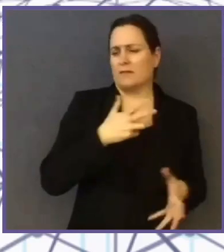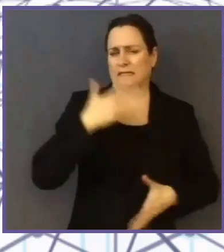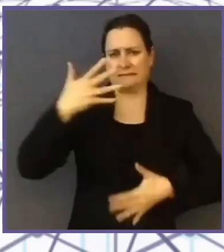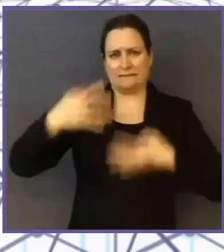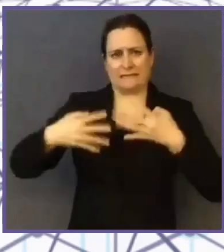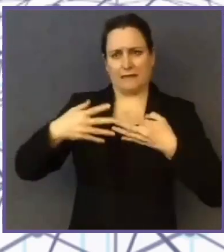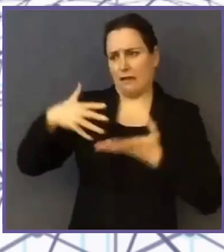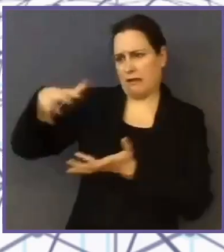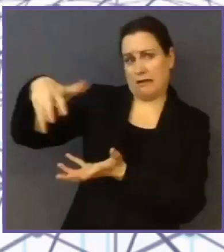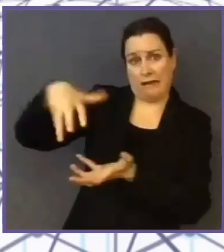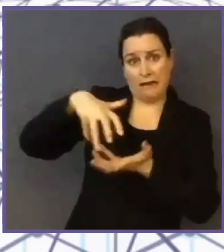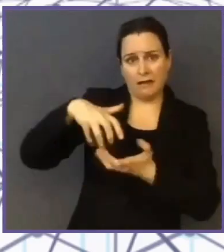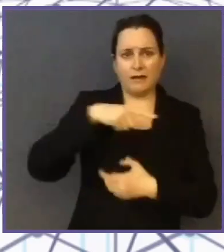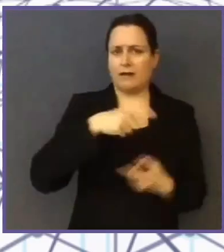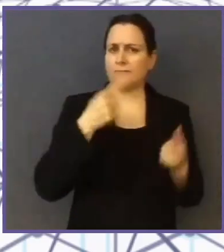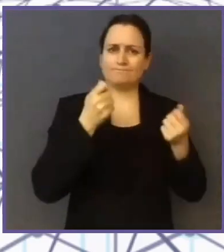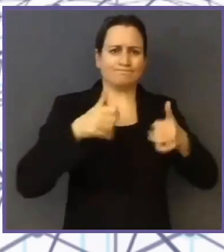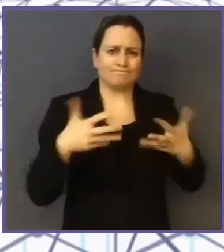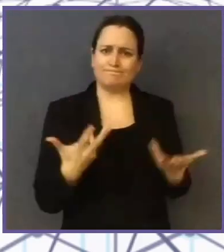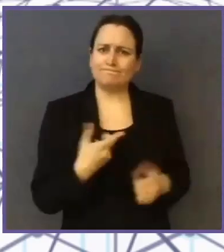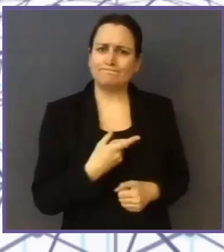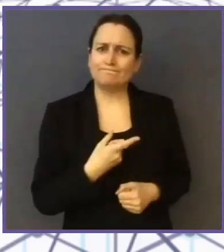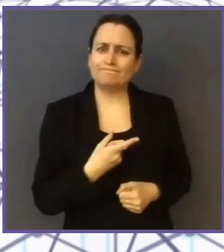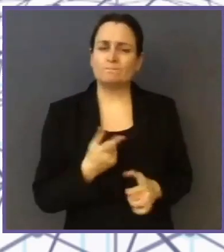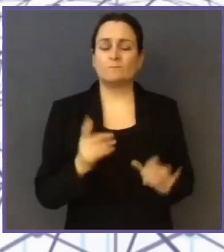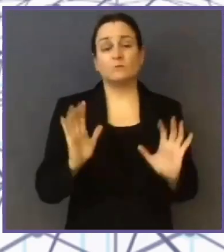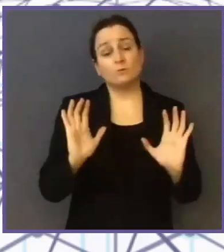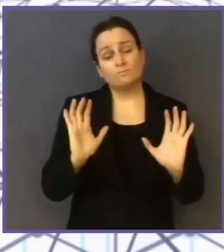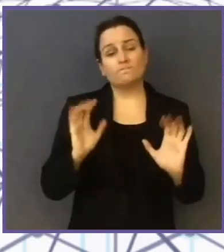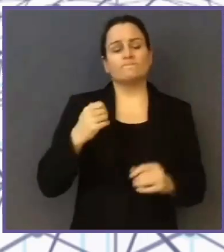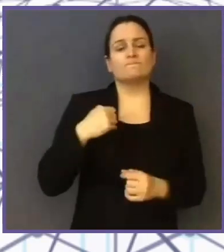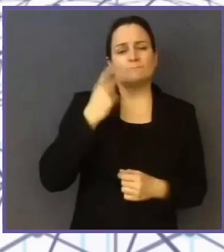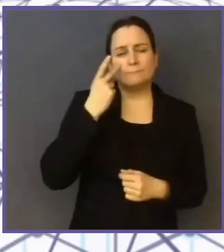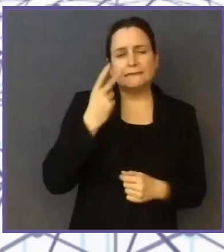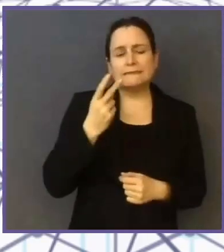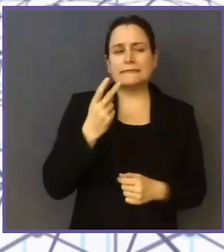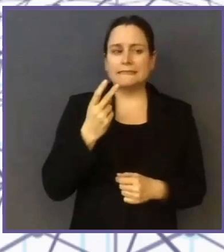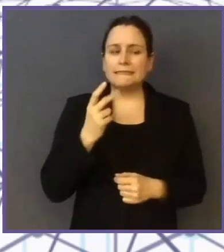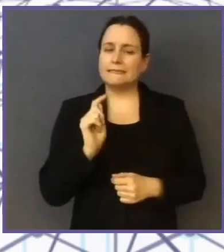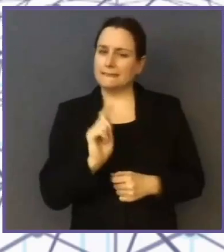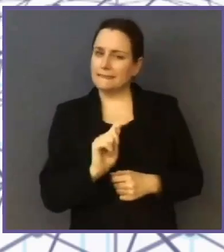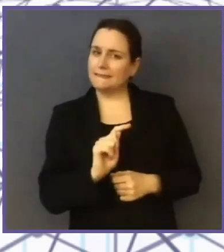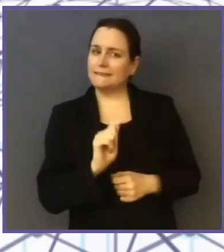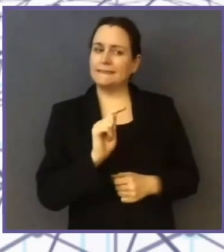But we see this as a major contributor to many great ideas, not getting much further